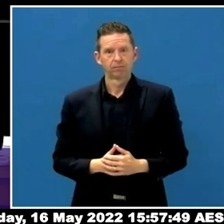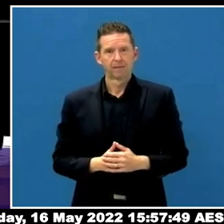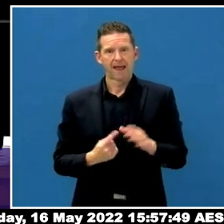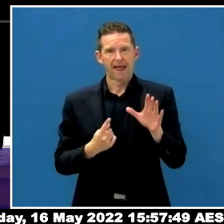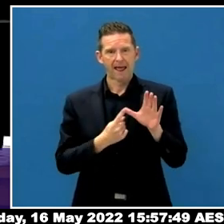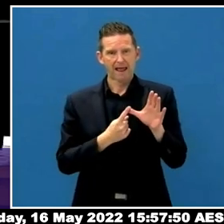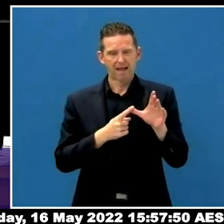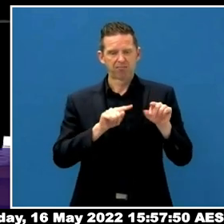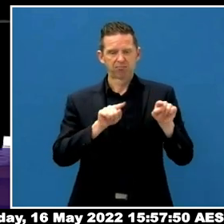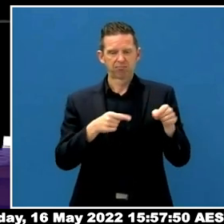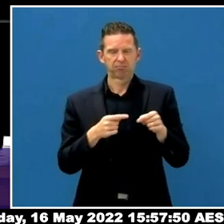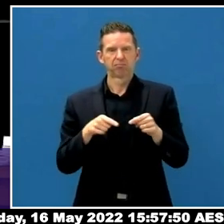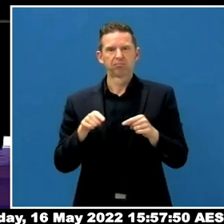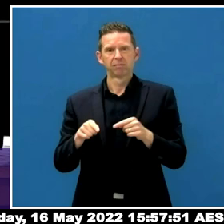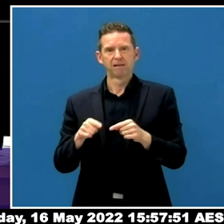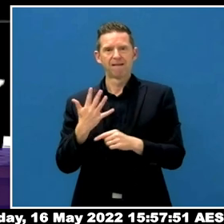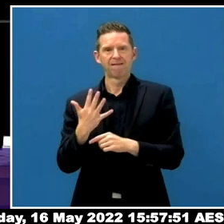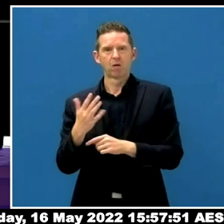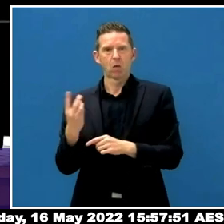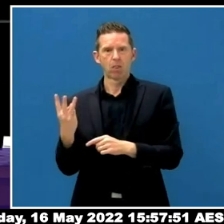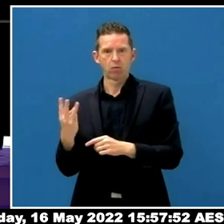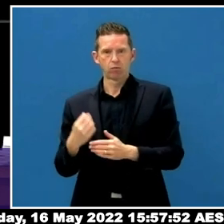Perhaps a hard copy too could be provided to you, Suzie and Rob.